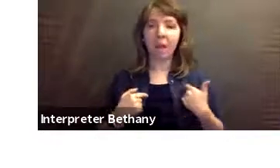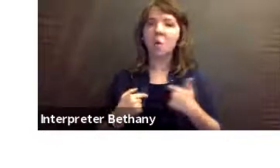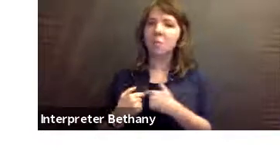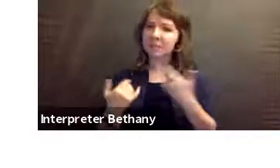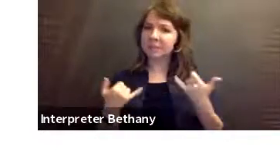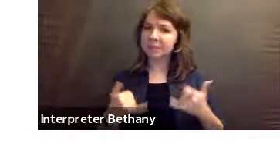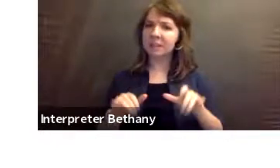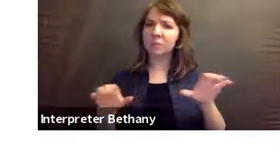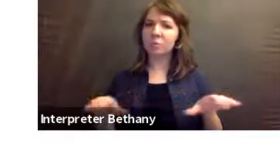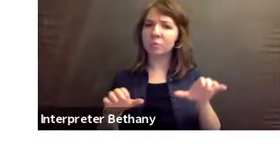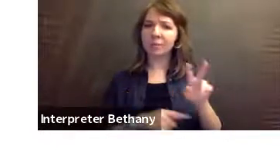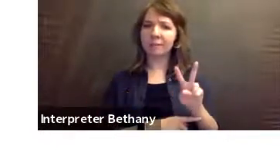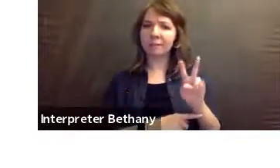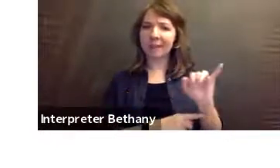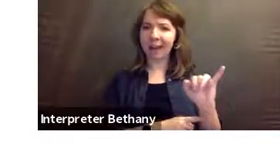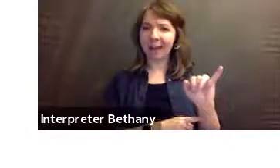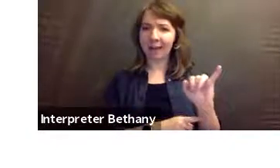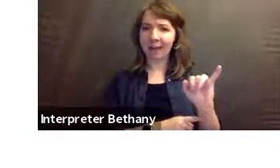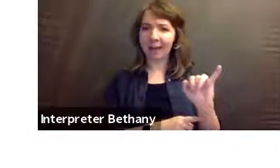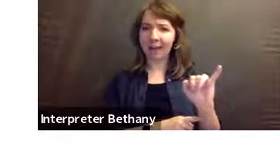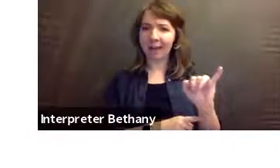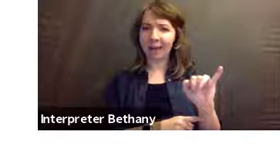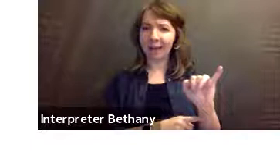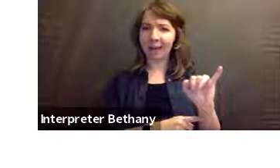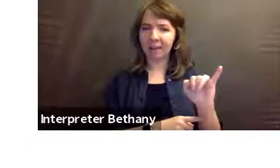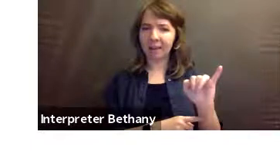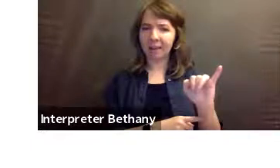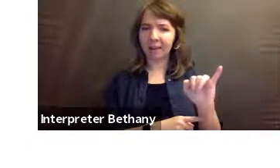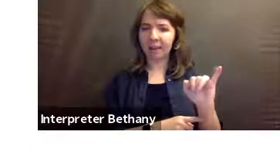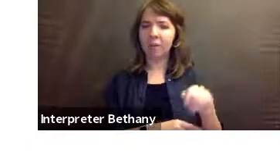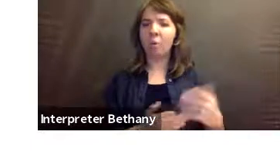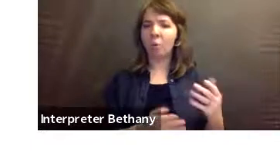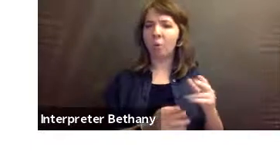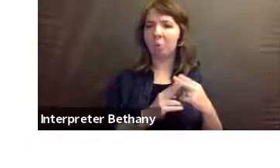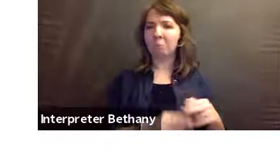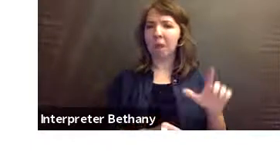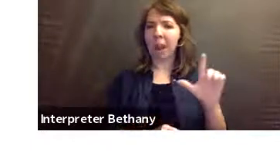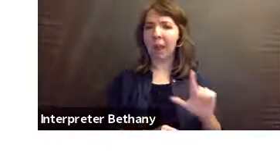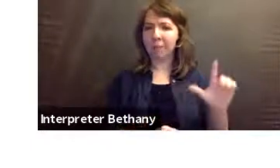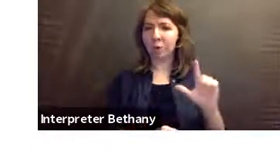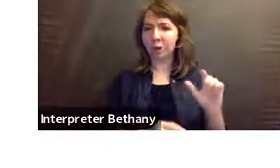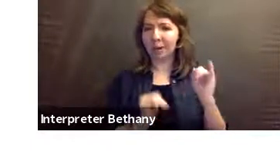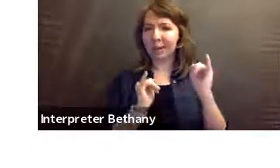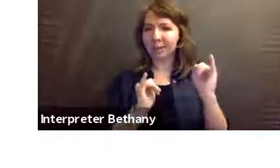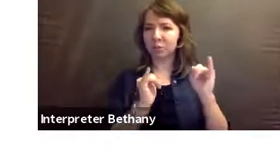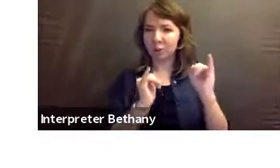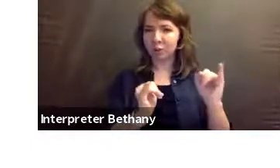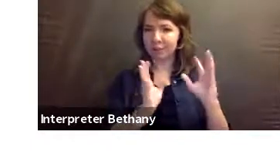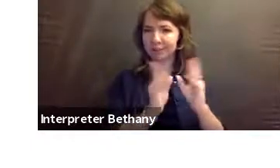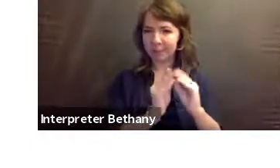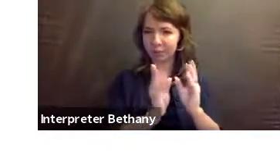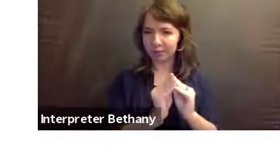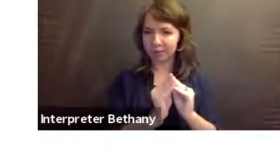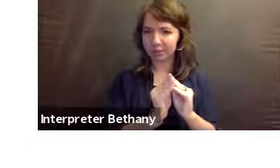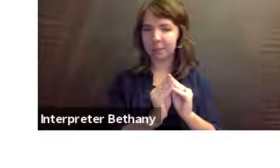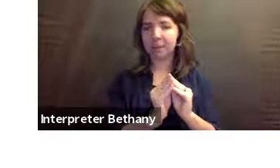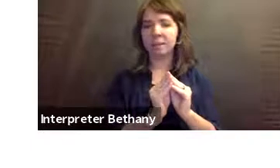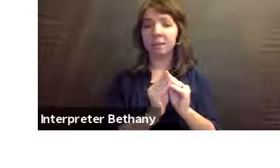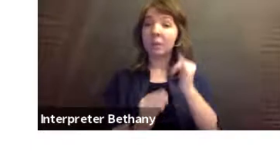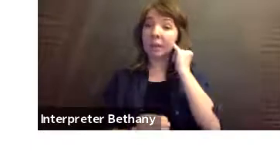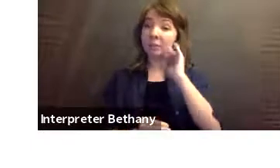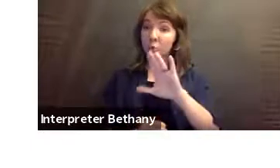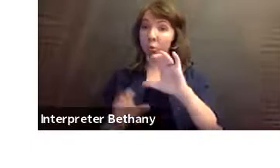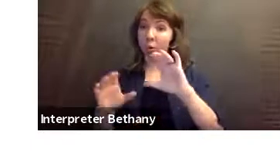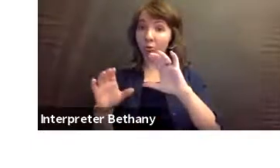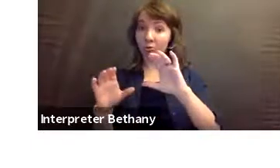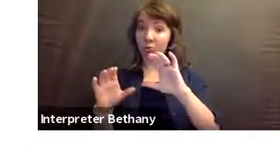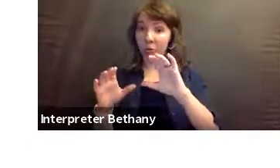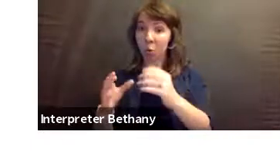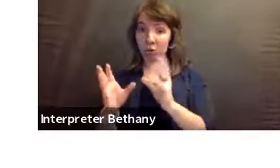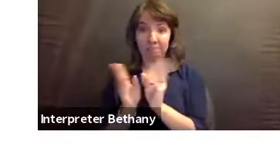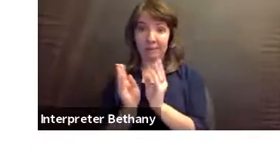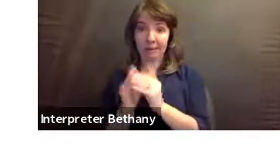Linda Kobashigawa: Big eyes or library instruction sessions. So if your course is meeting synchronously so live in person, we can pay visits.